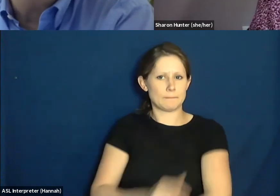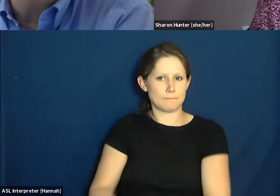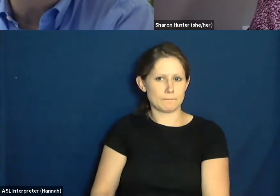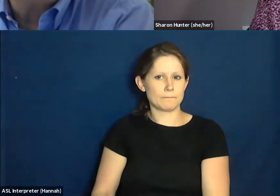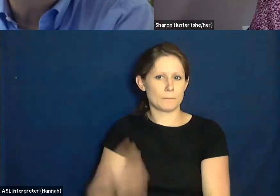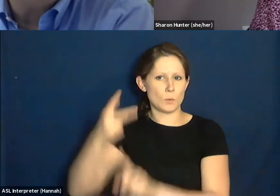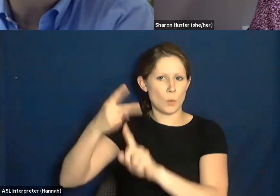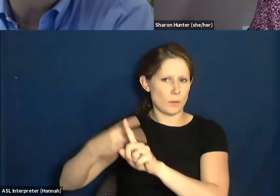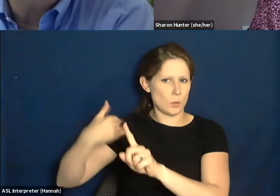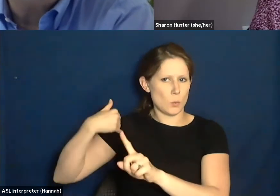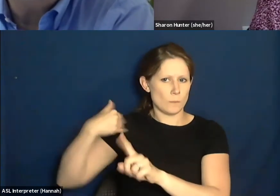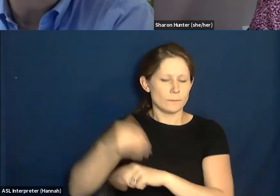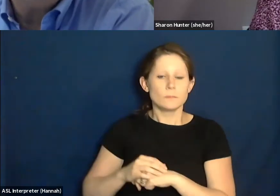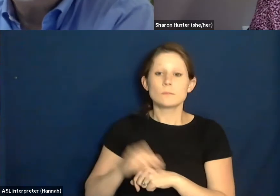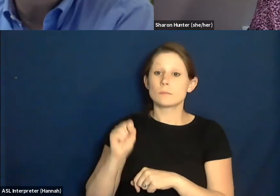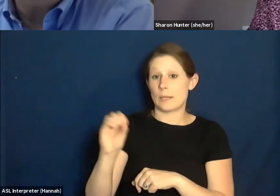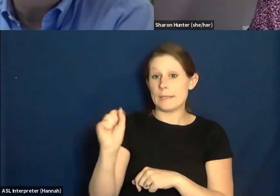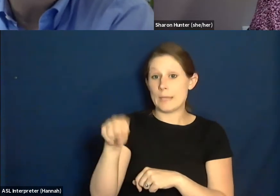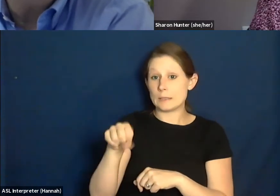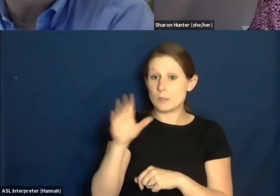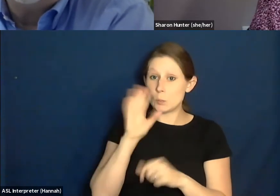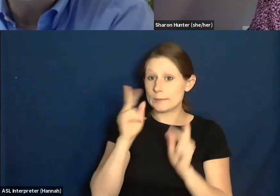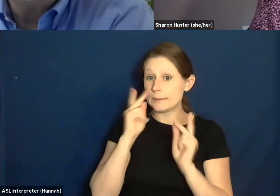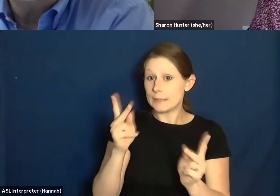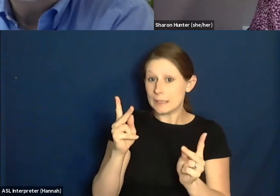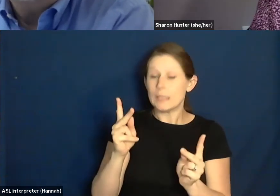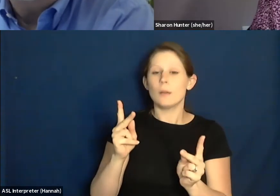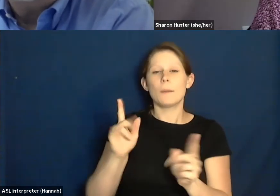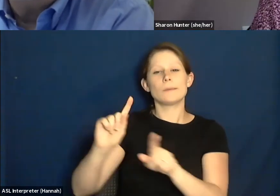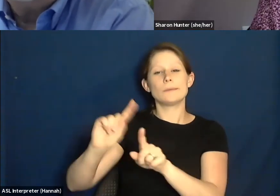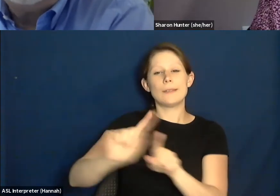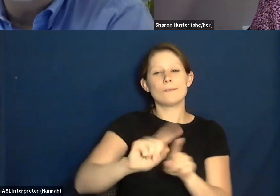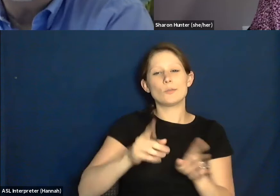So yes, you will see it, but in different ways. There will be people,